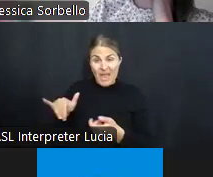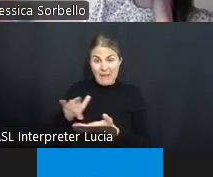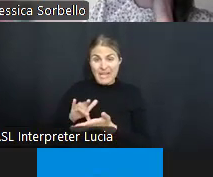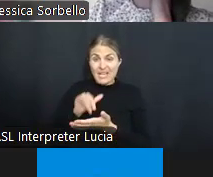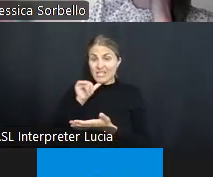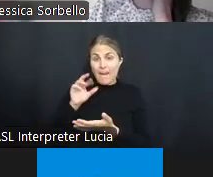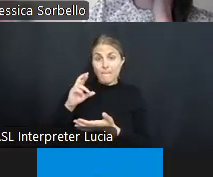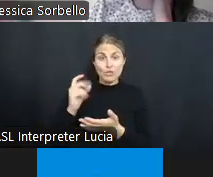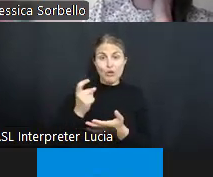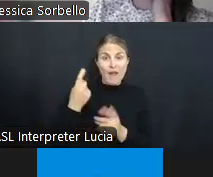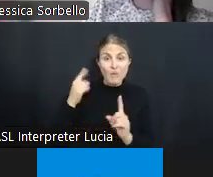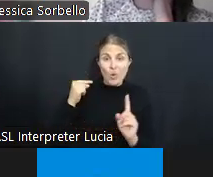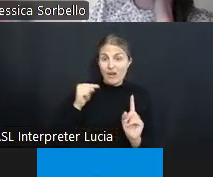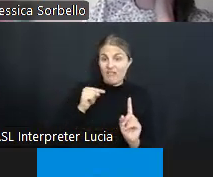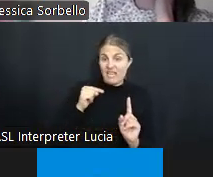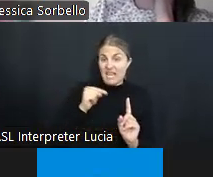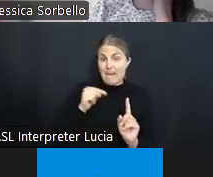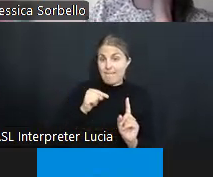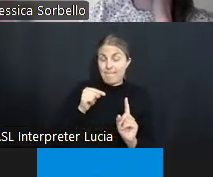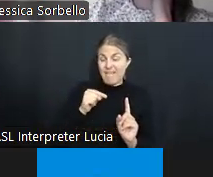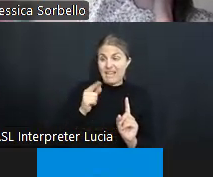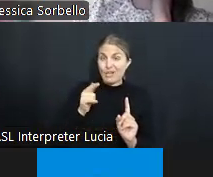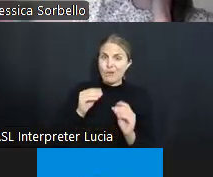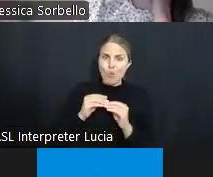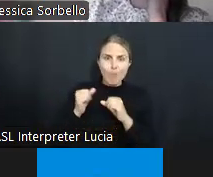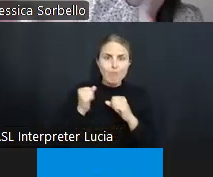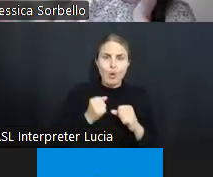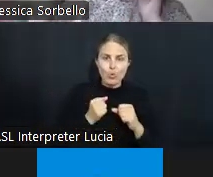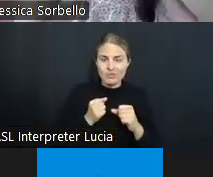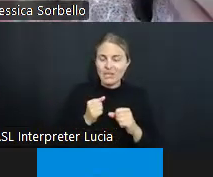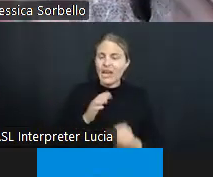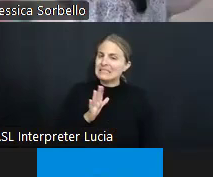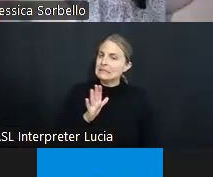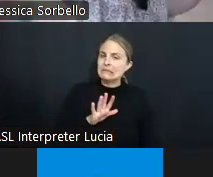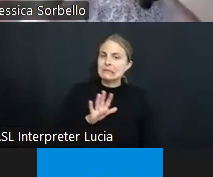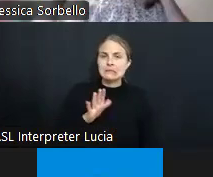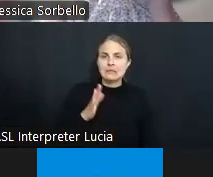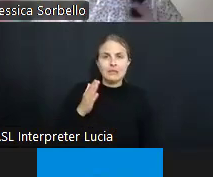well as, you know